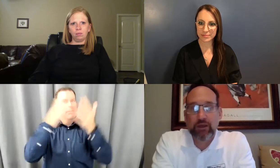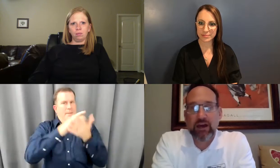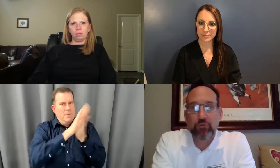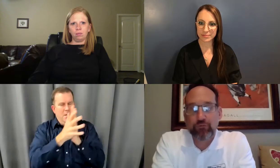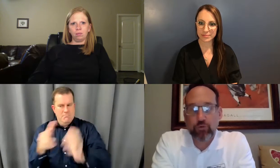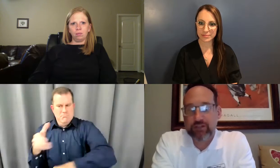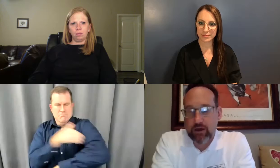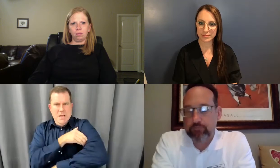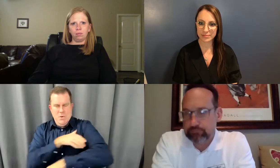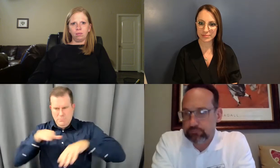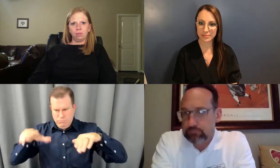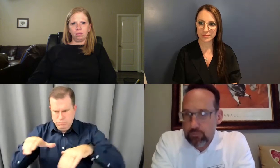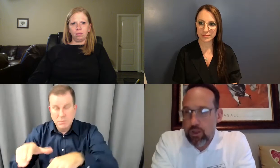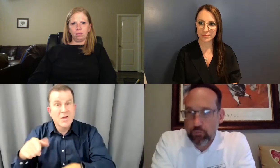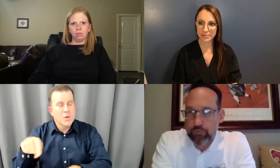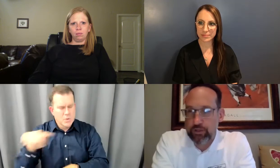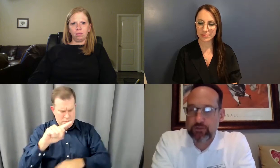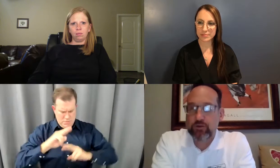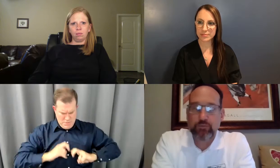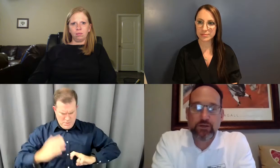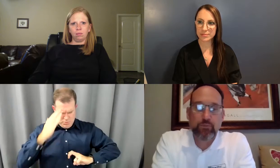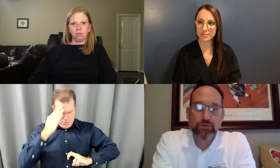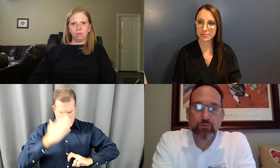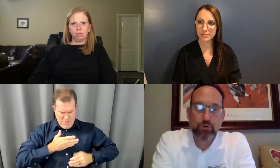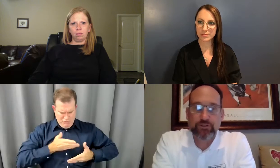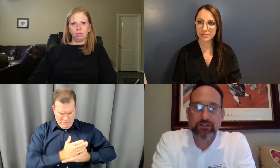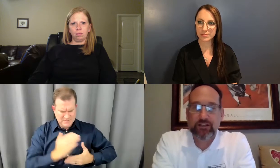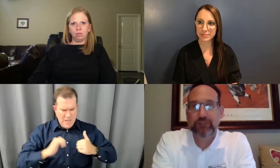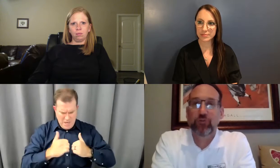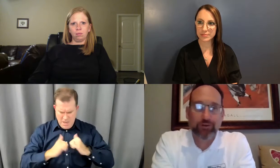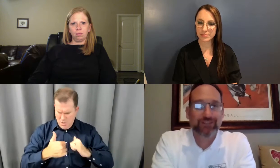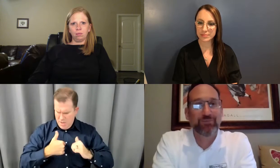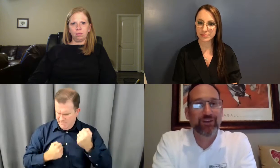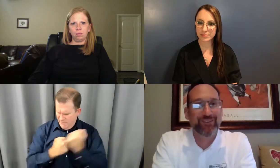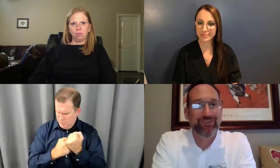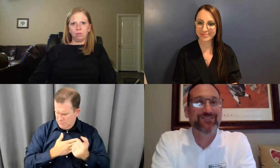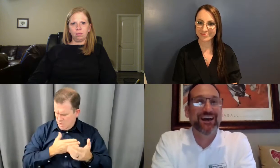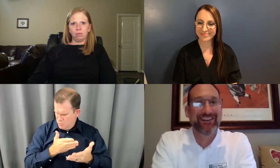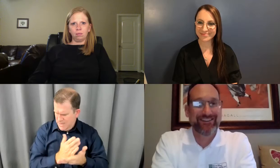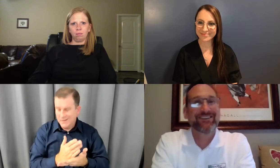and how to enforce them, hopefully you can be a much more successful participant in our society.